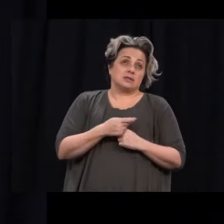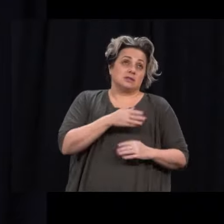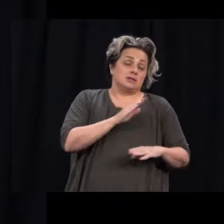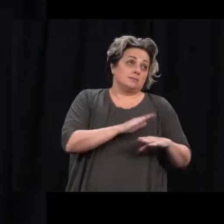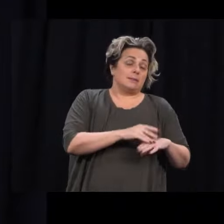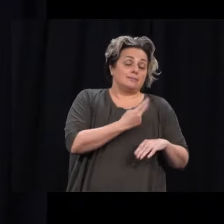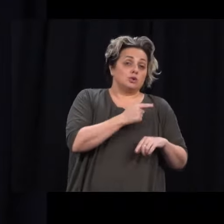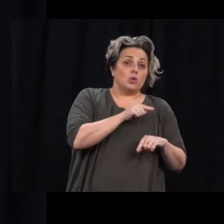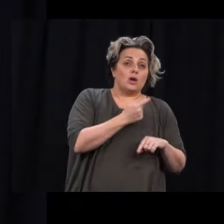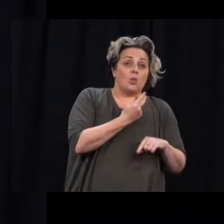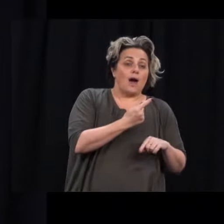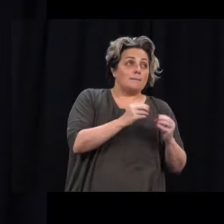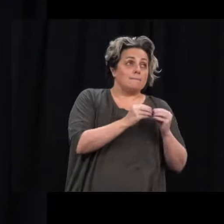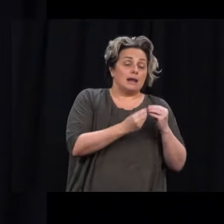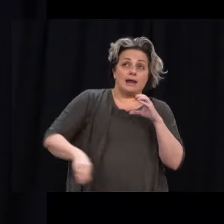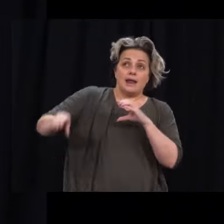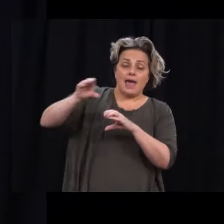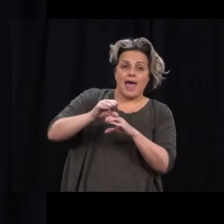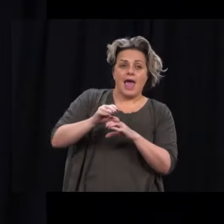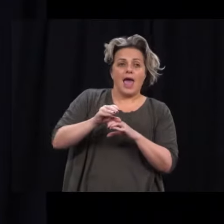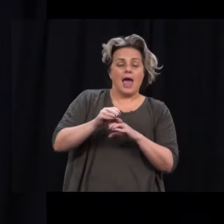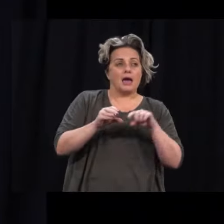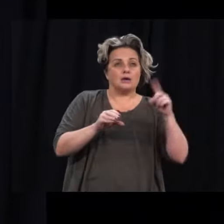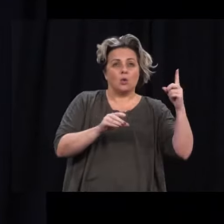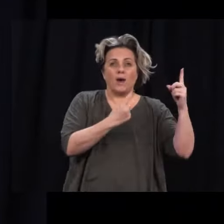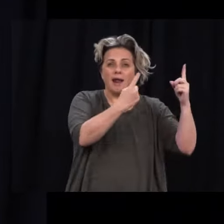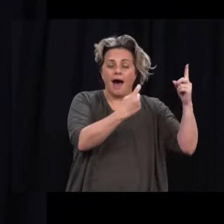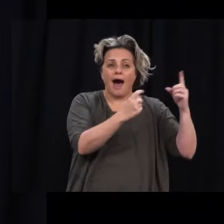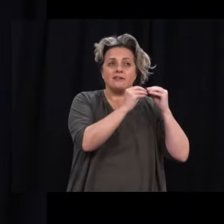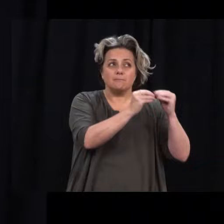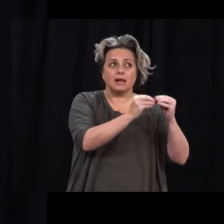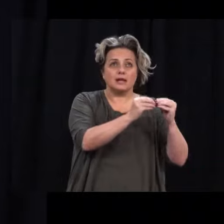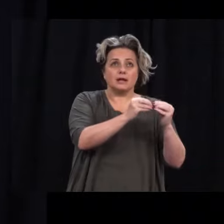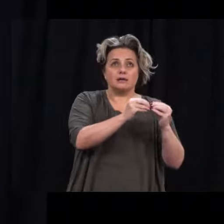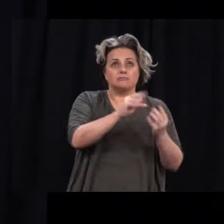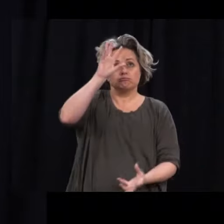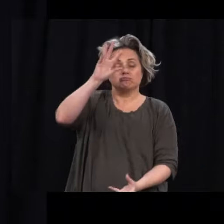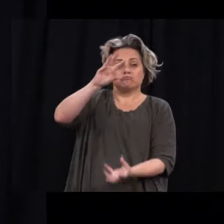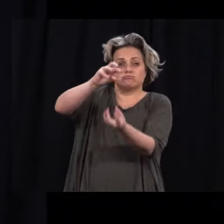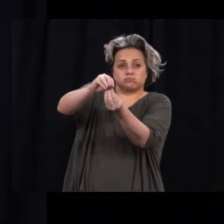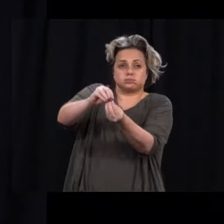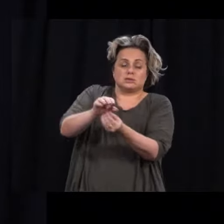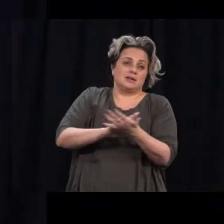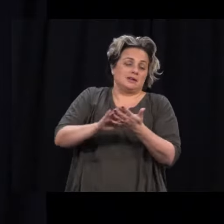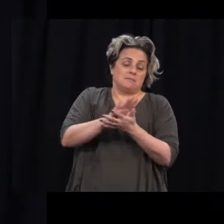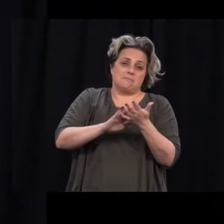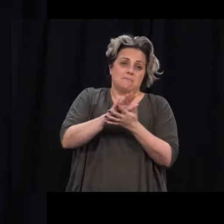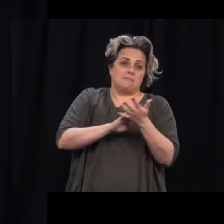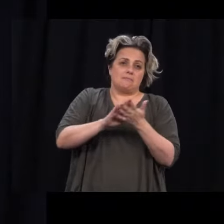billion. How much can you add to that?